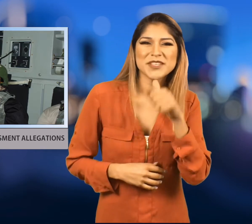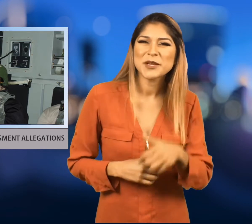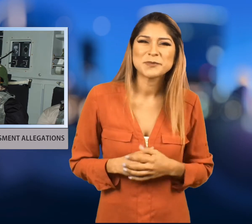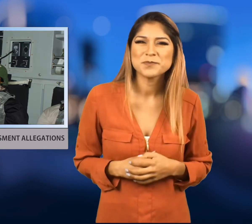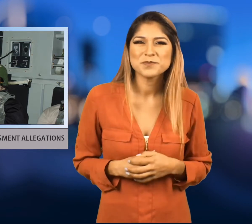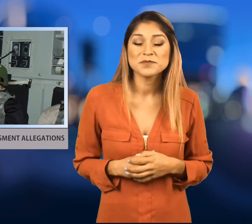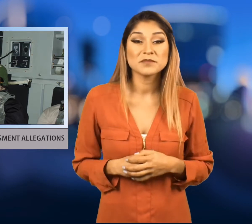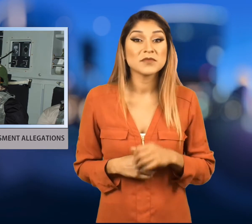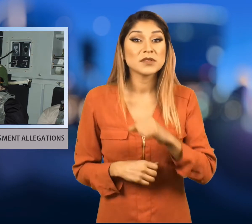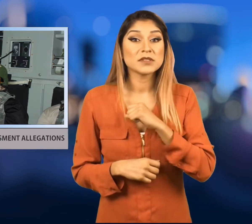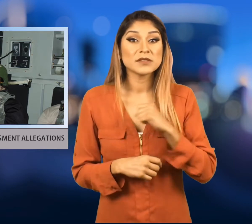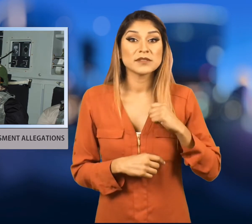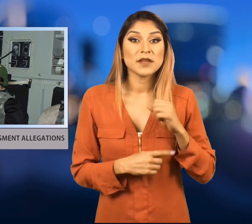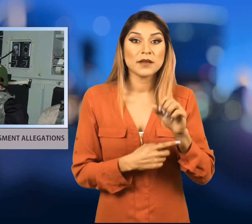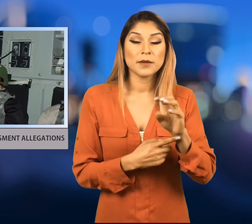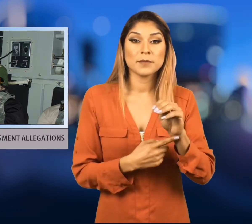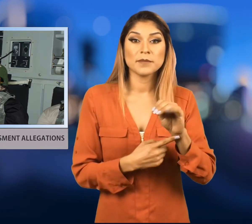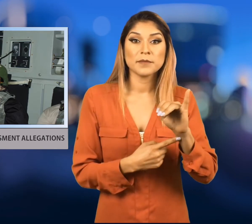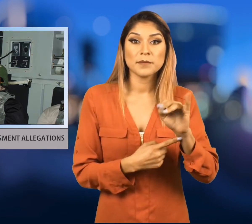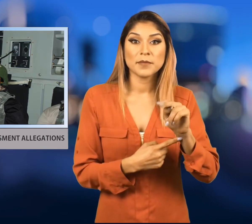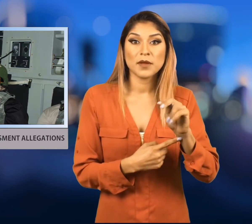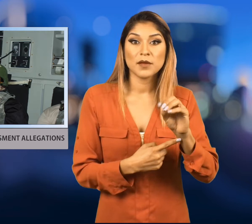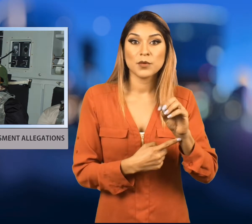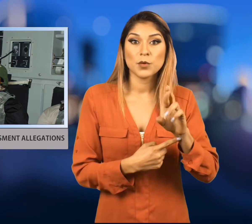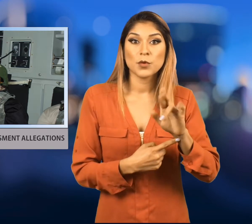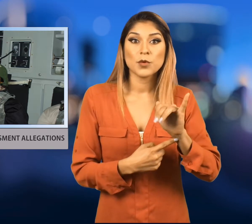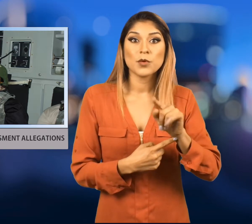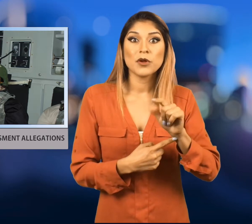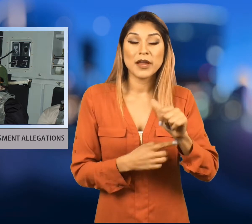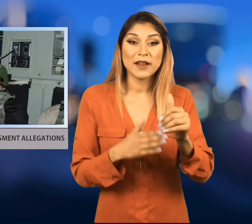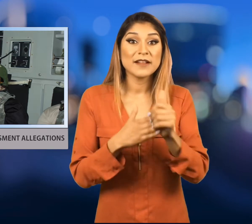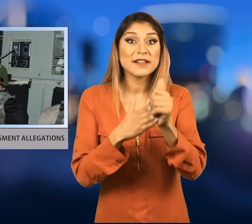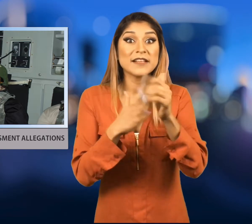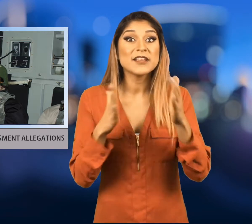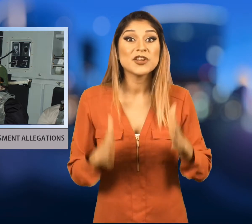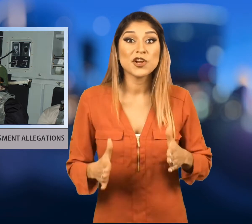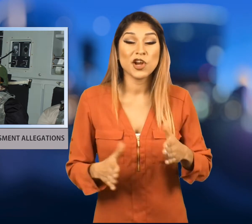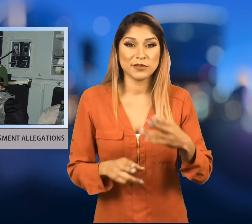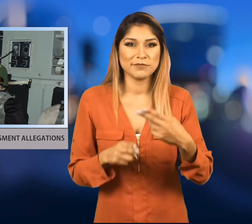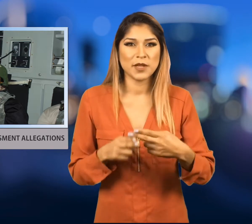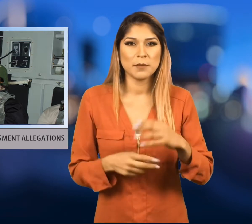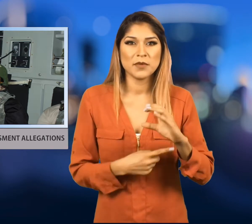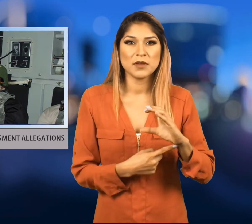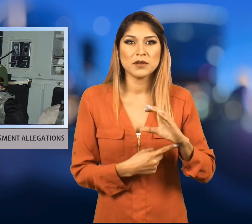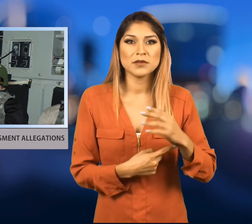should not have done it. Senate Minority leader